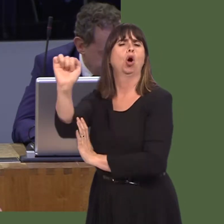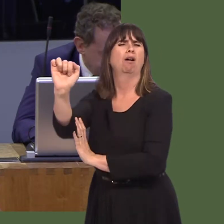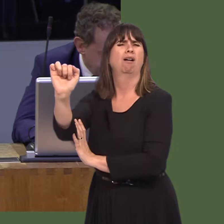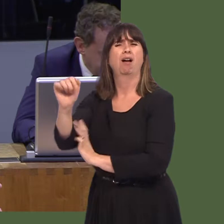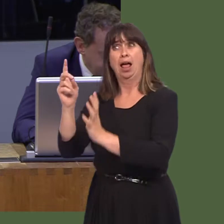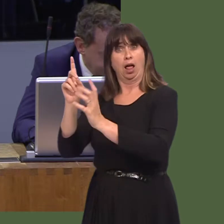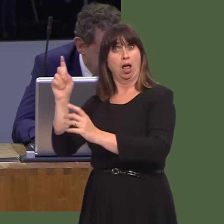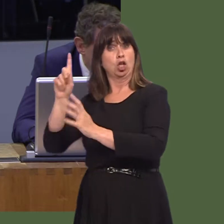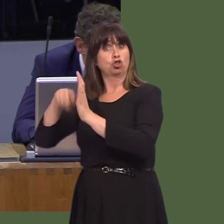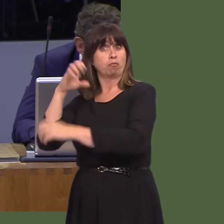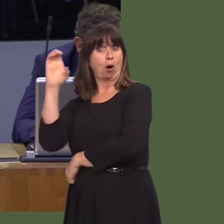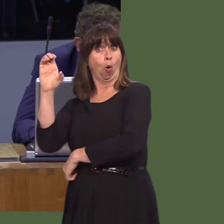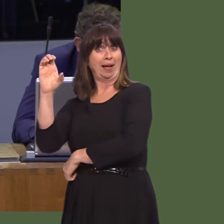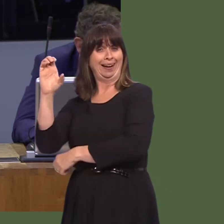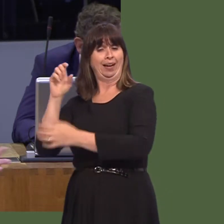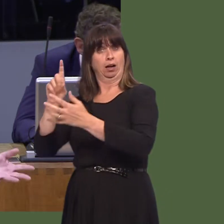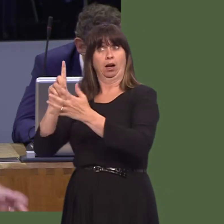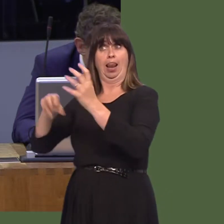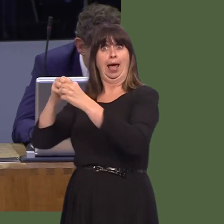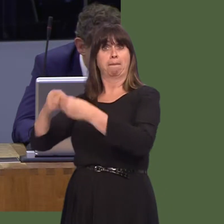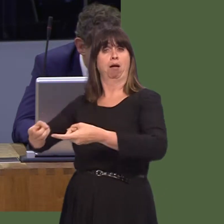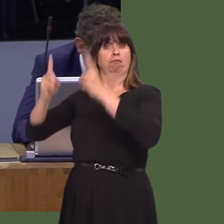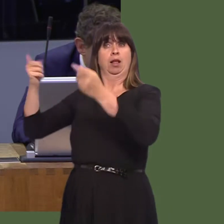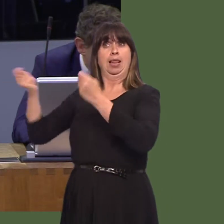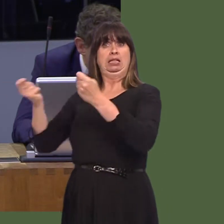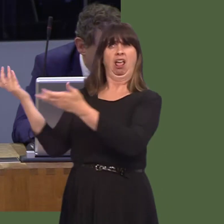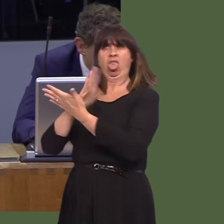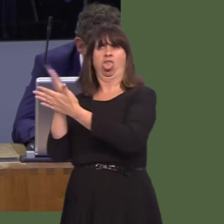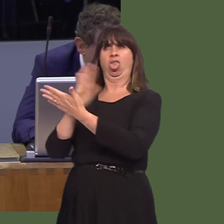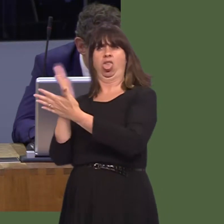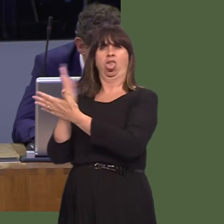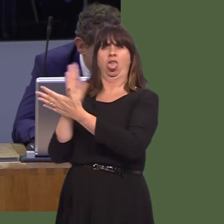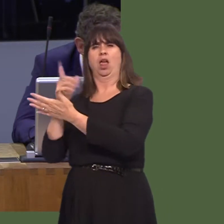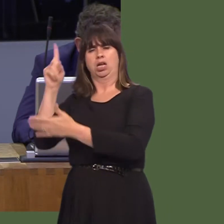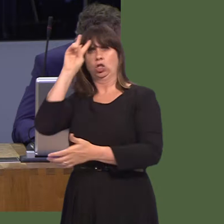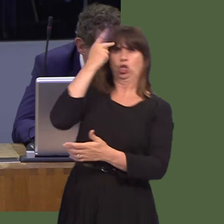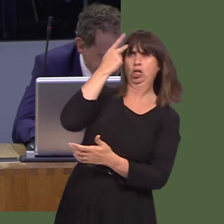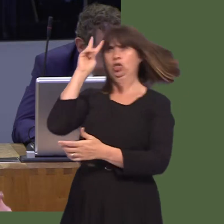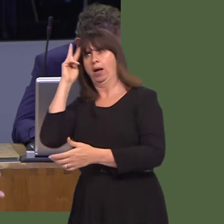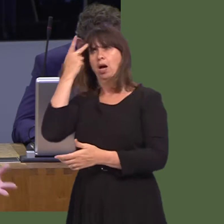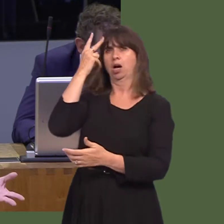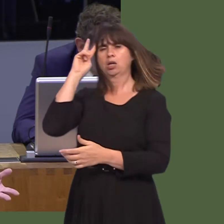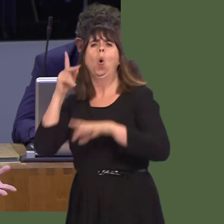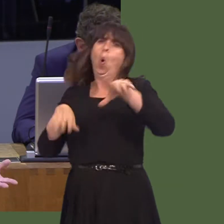The Labour leader in Westminster clearly isn't sure what he wantsóone day, it is we need